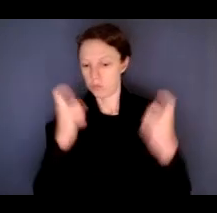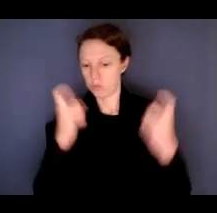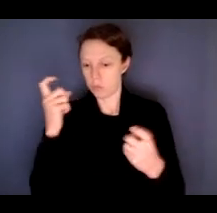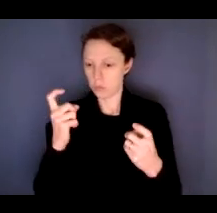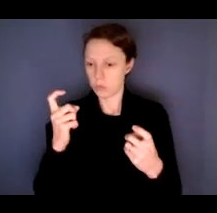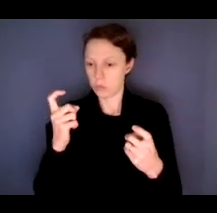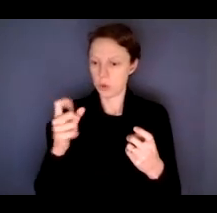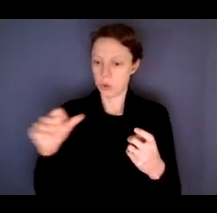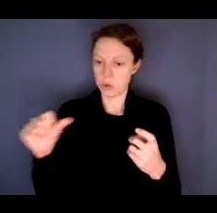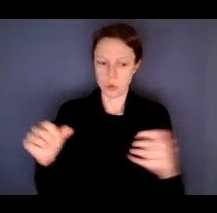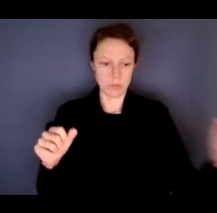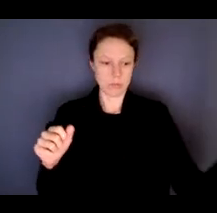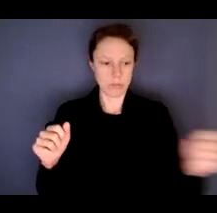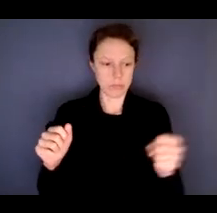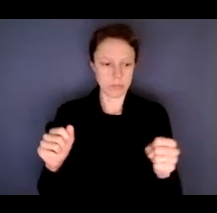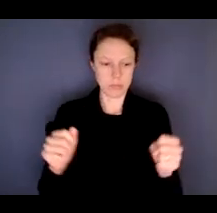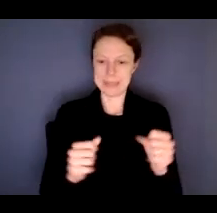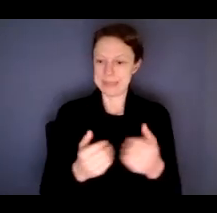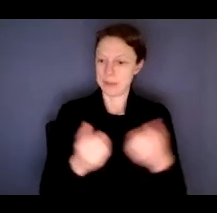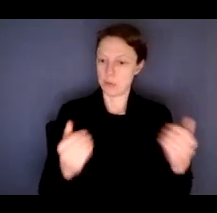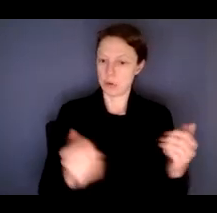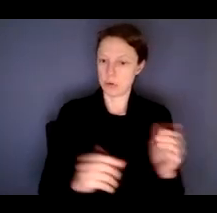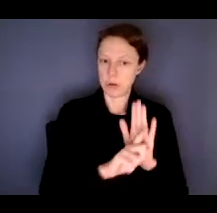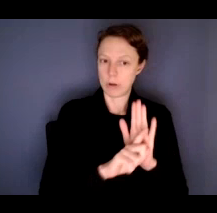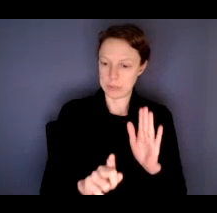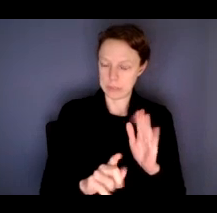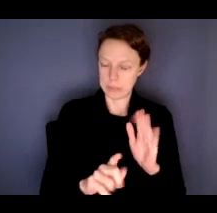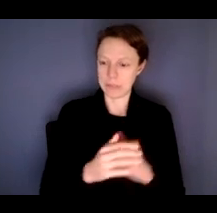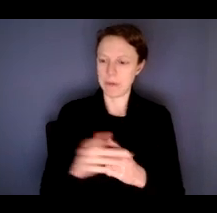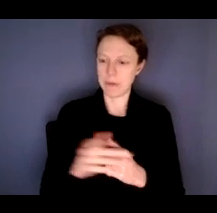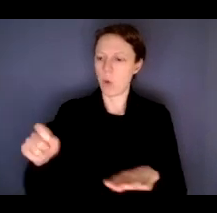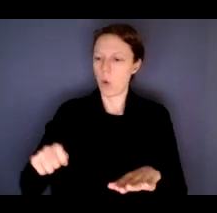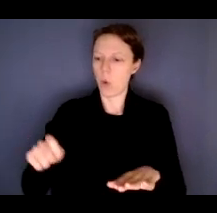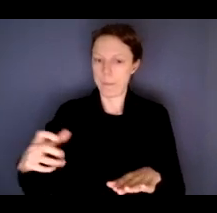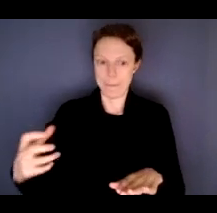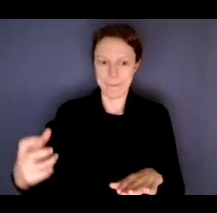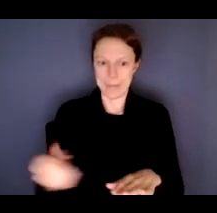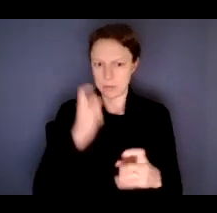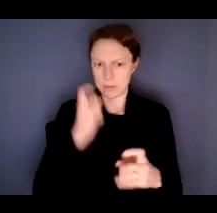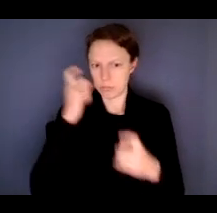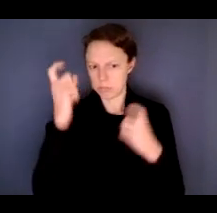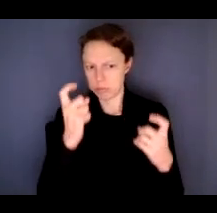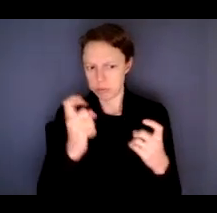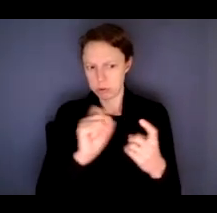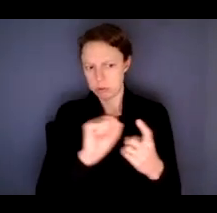representative must consider the circumstances of the child, circumstances of the family,